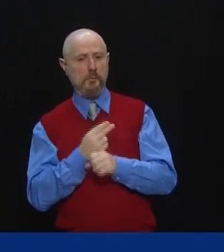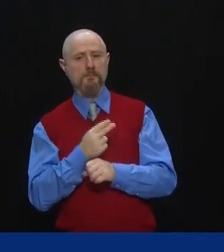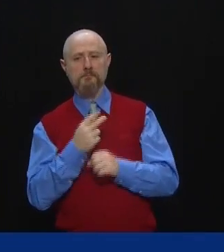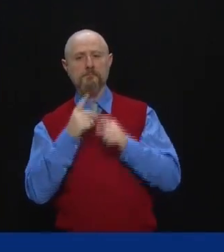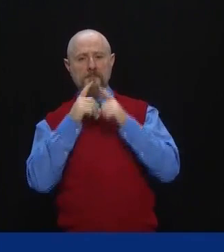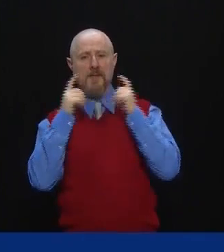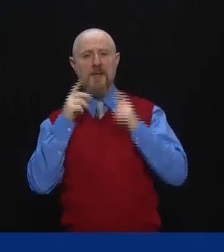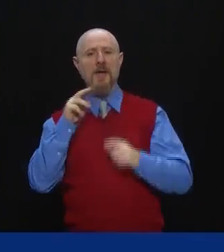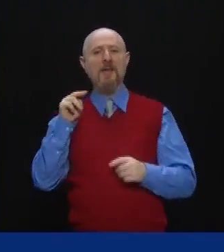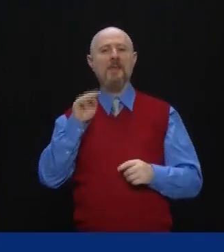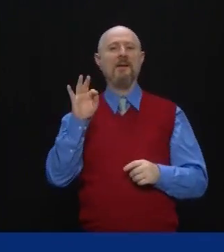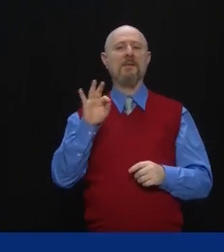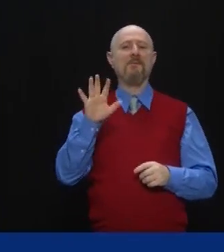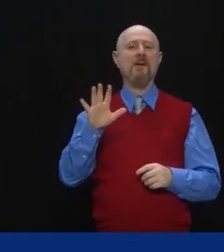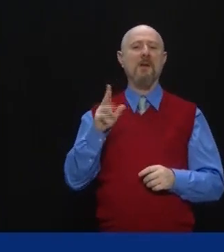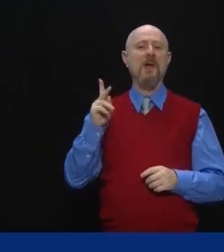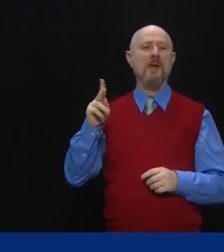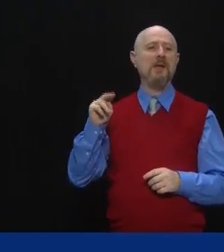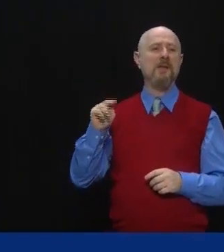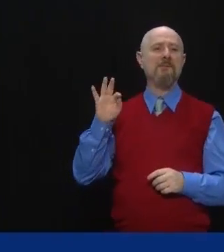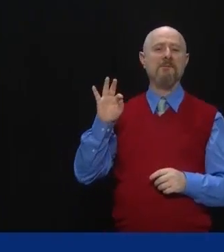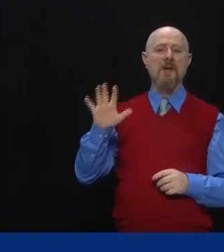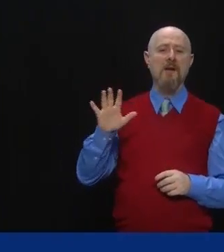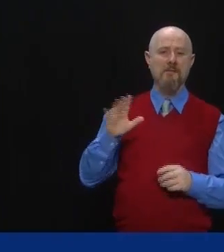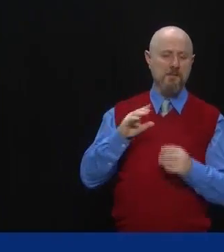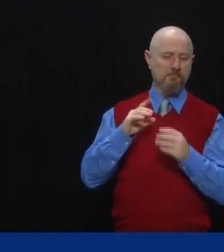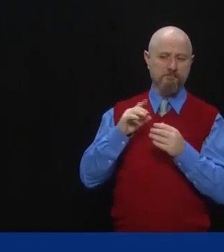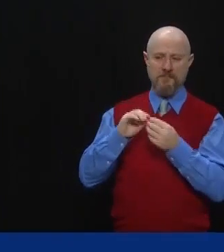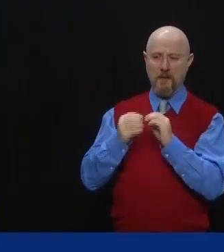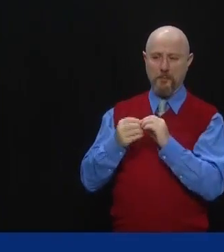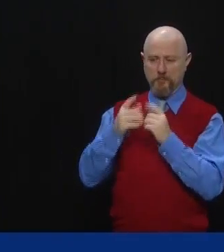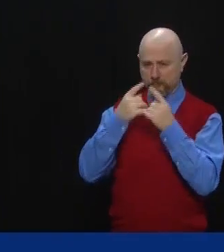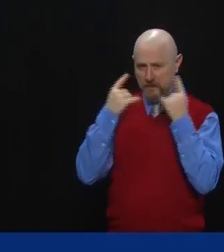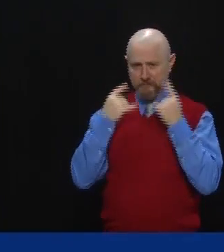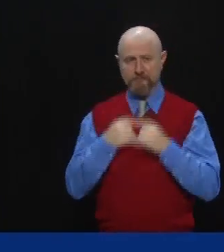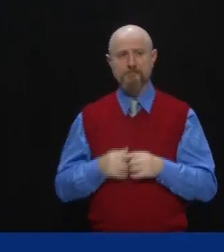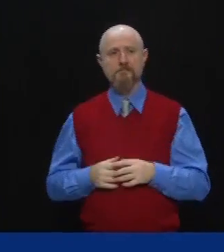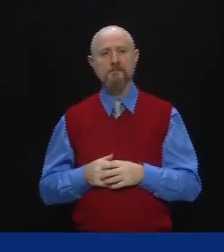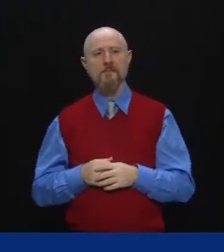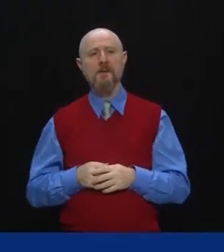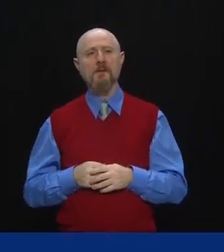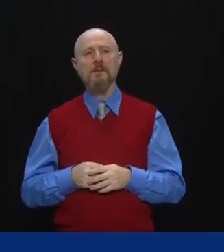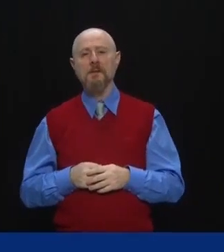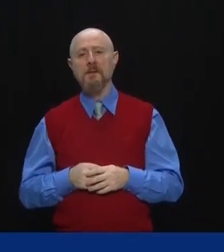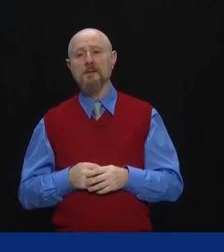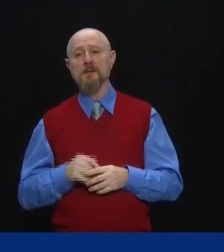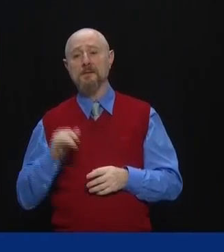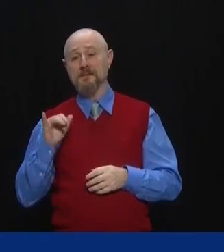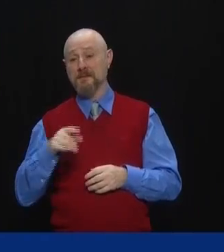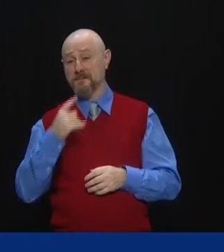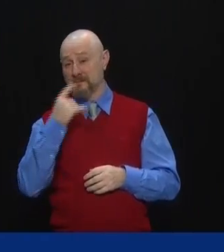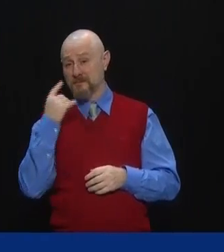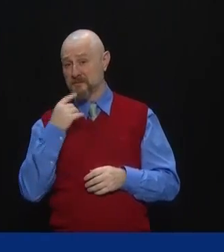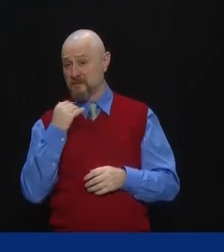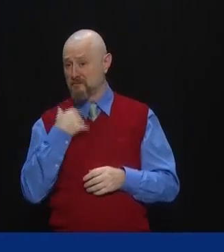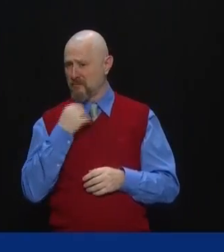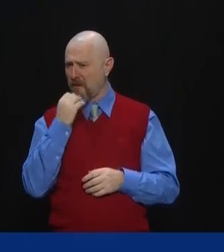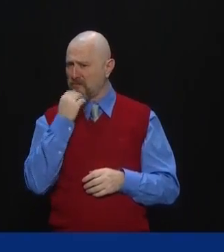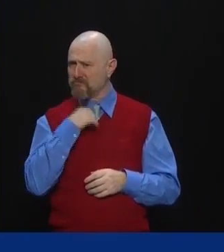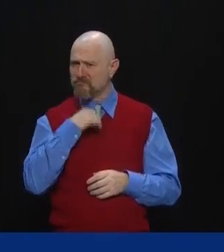WE BELIEVE THAT YOU SHOULD BE WEARING THE K 95 OR KN95. OKAY? HAVE THIS -- NOW, THIS LOOKS REALLY NICE.